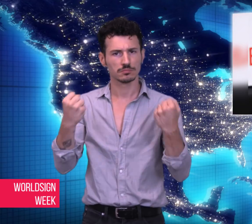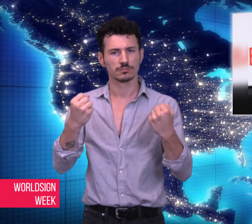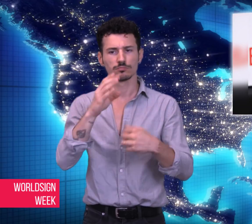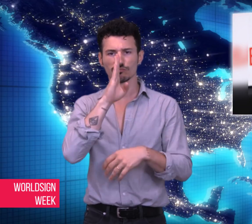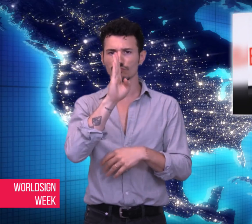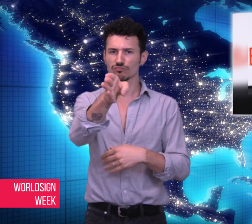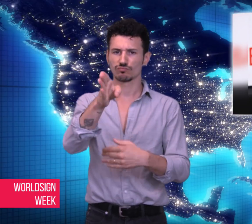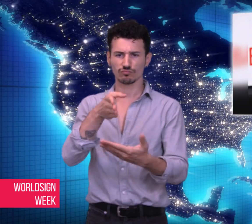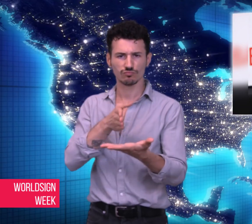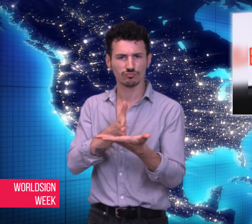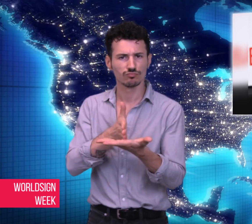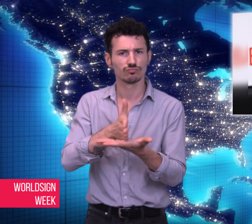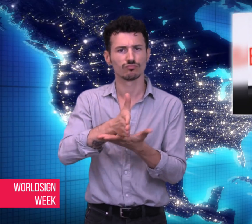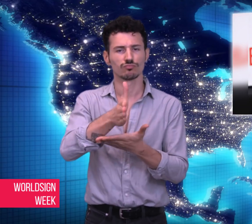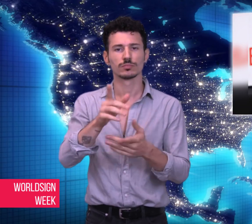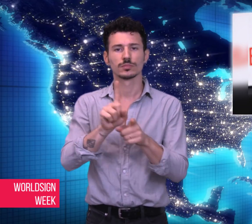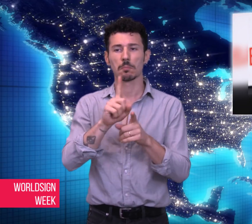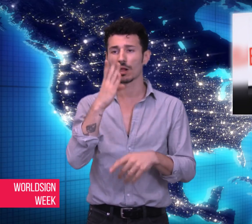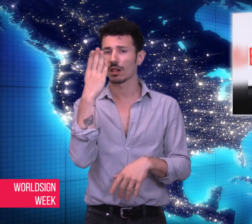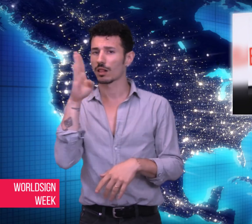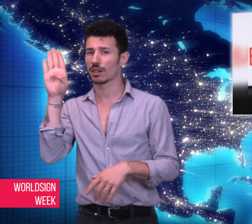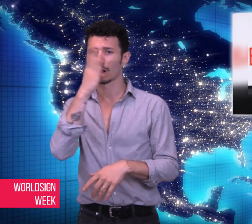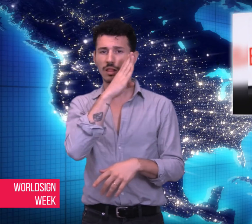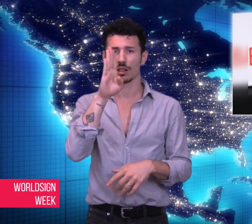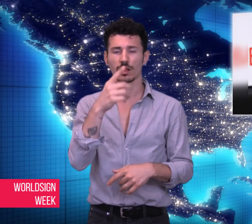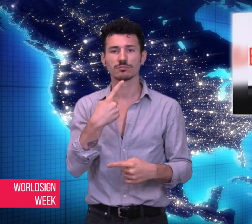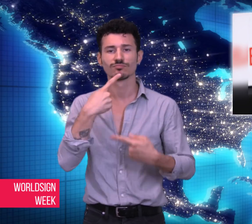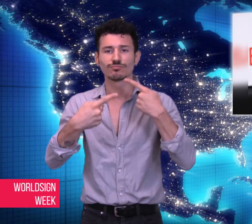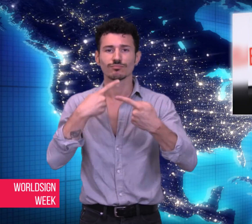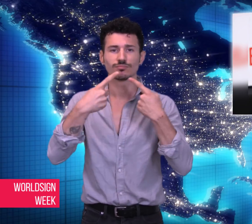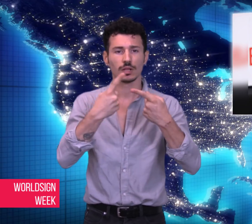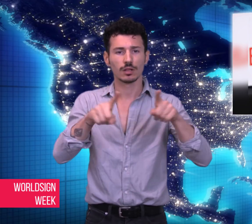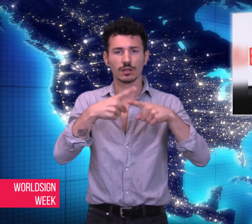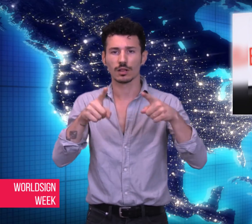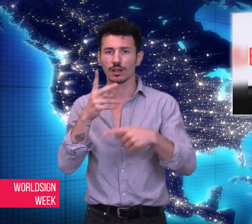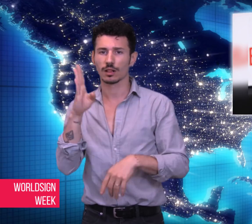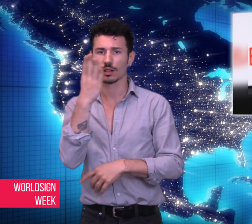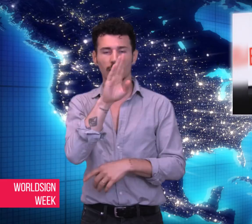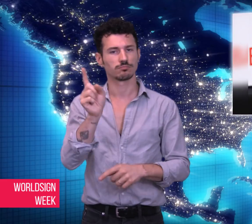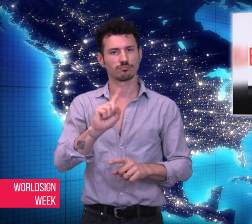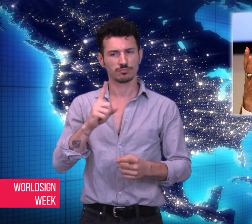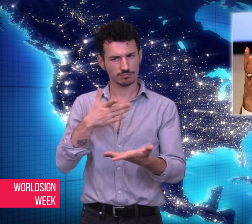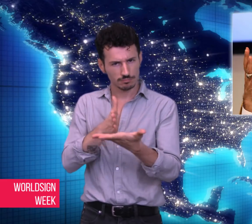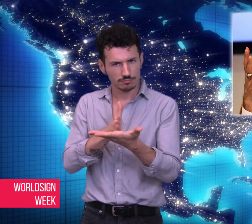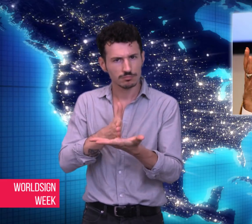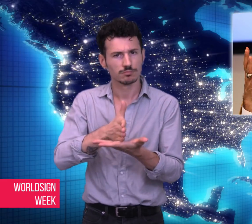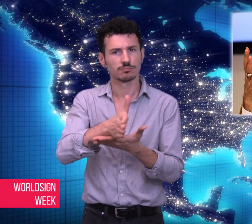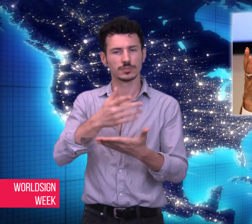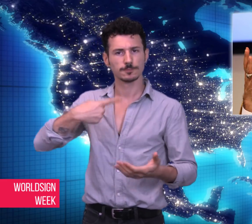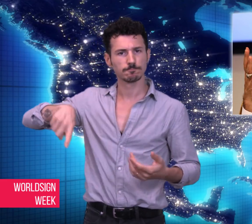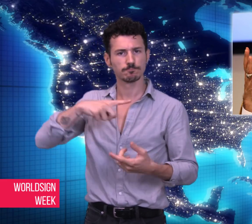taking steps to move thousands of Saudi scholarship students in Canadian